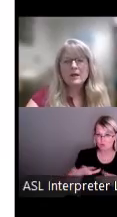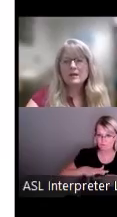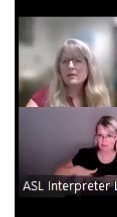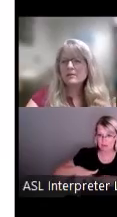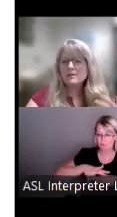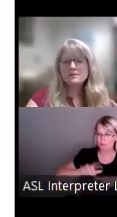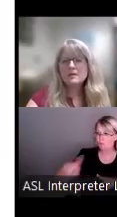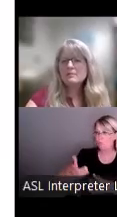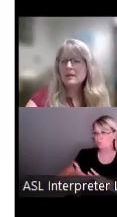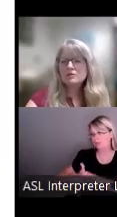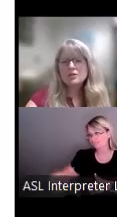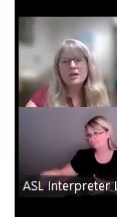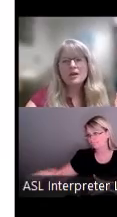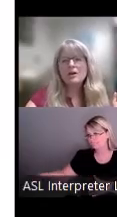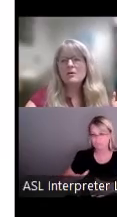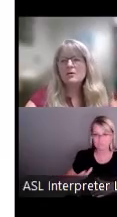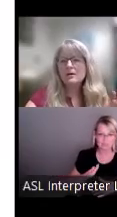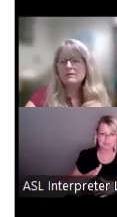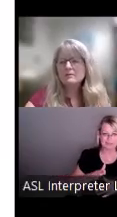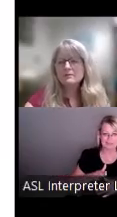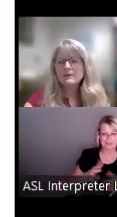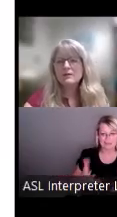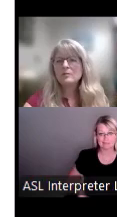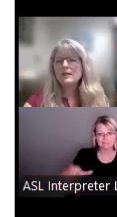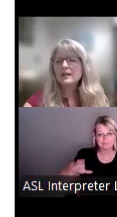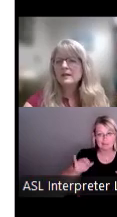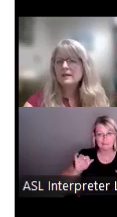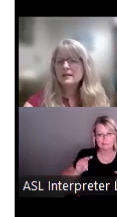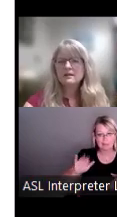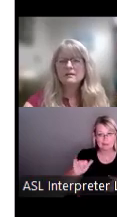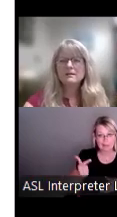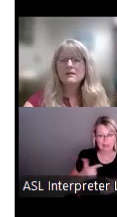break, whether it's a beanbag chair or find their blanket and